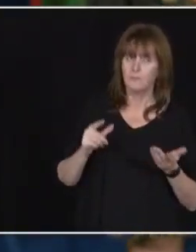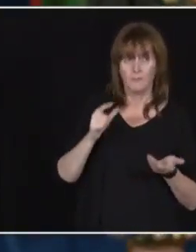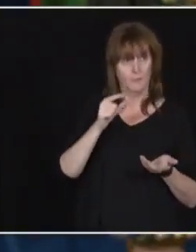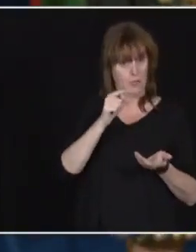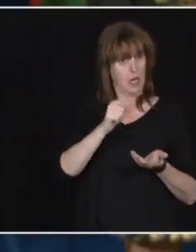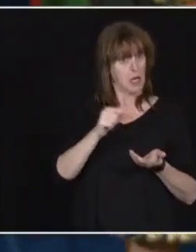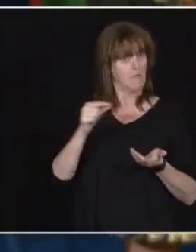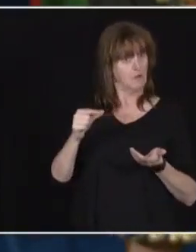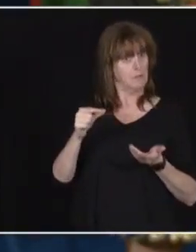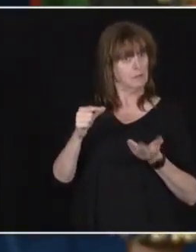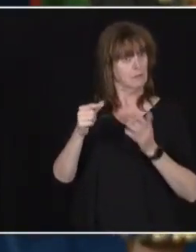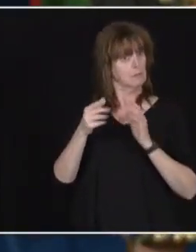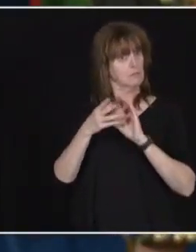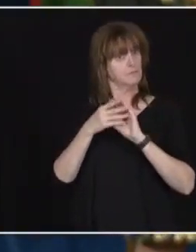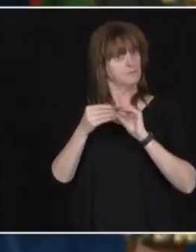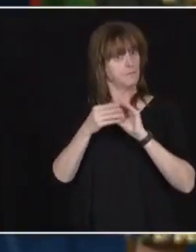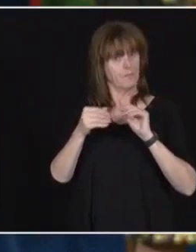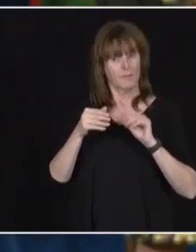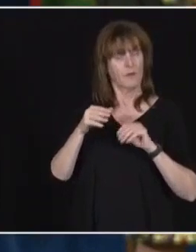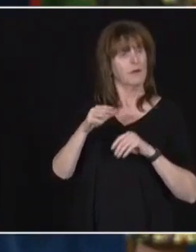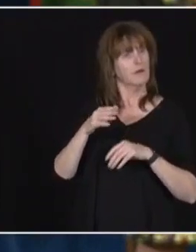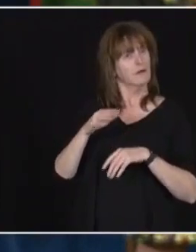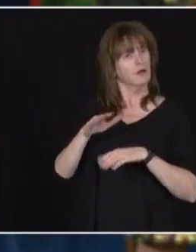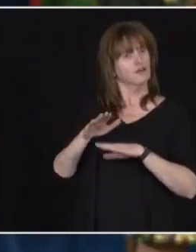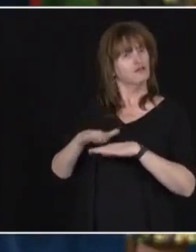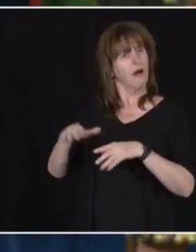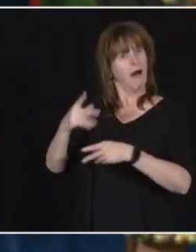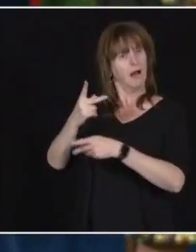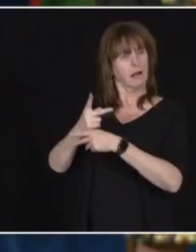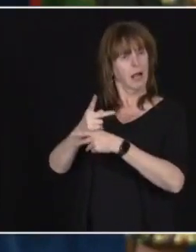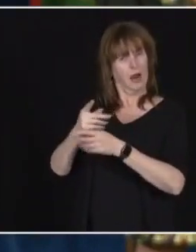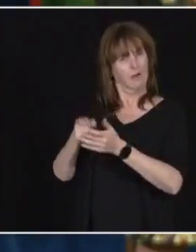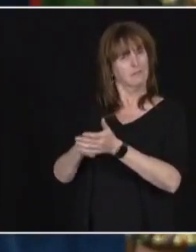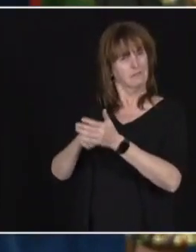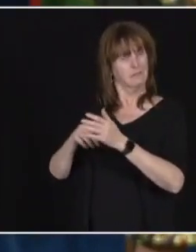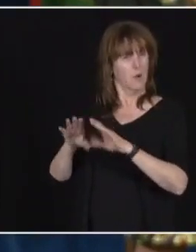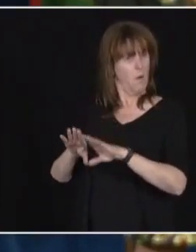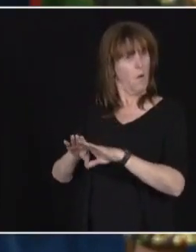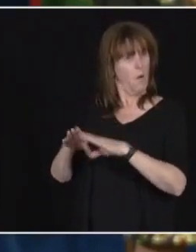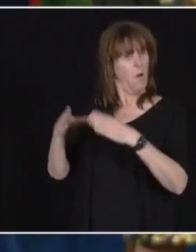Your government has said that providing it will provide